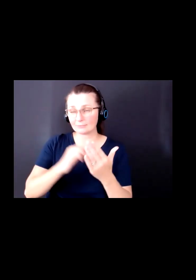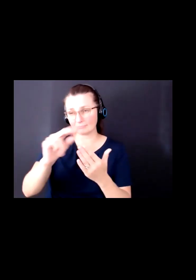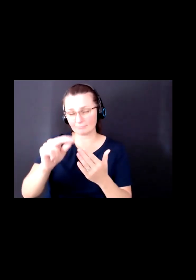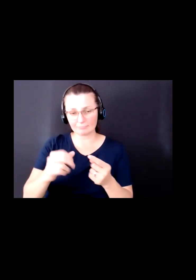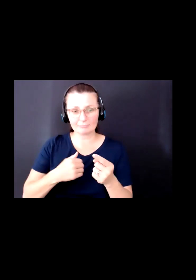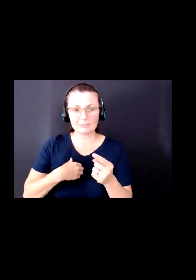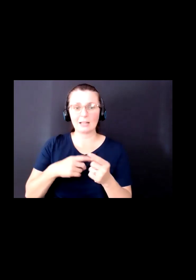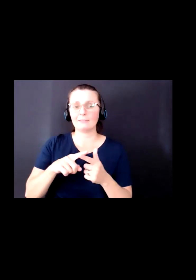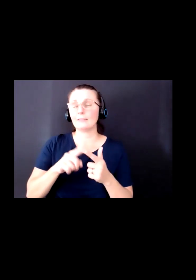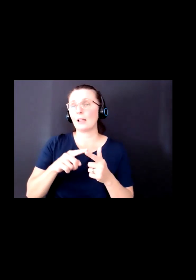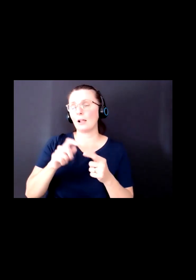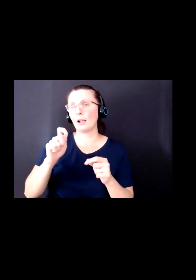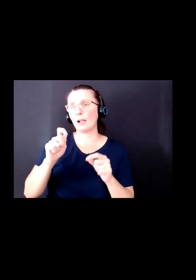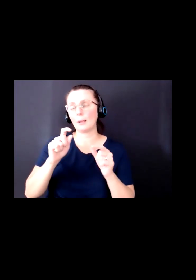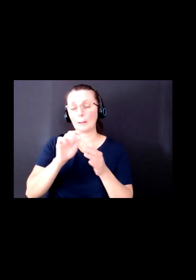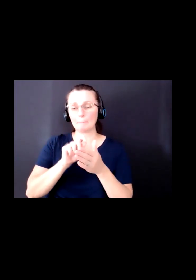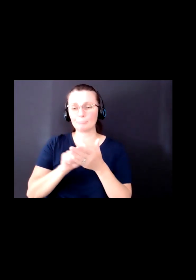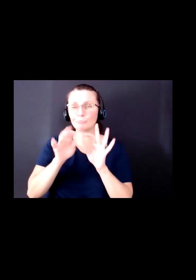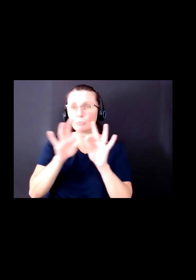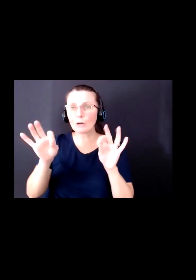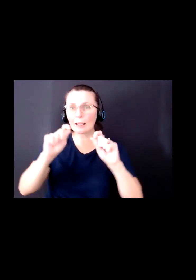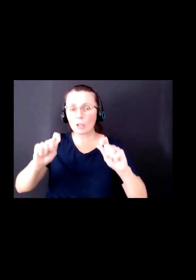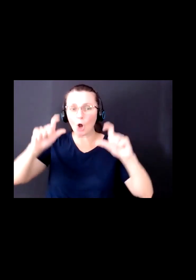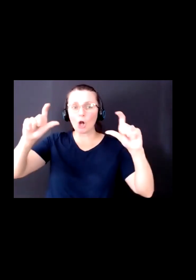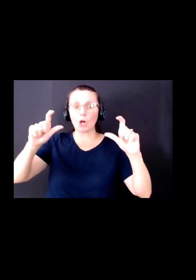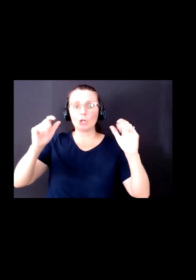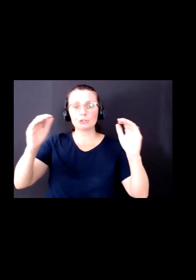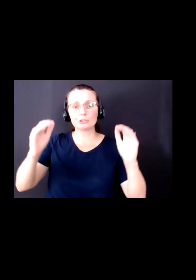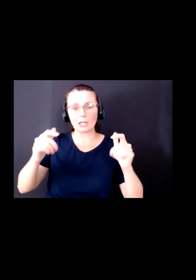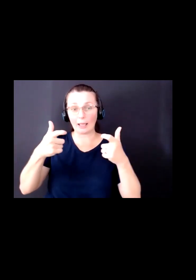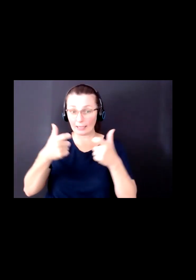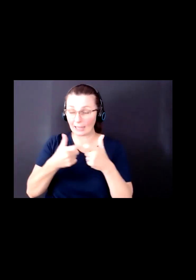braille materials. Electronic materials in an accessible format.